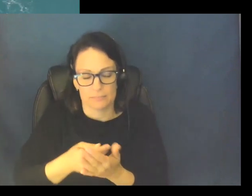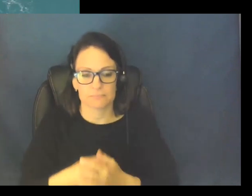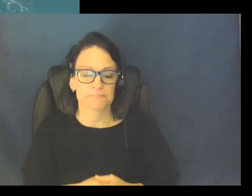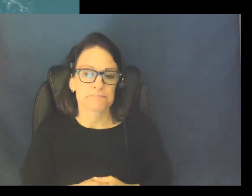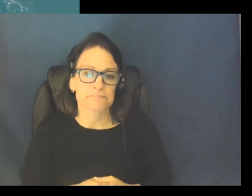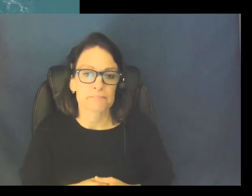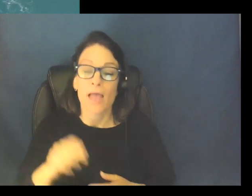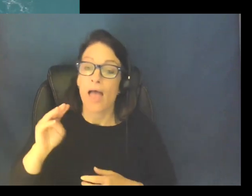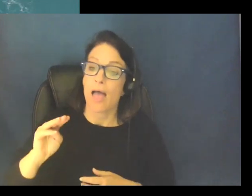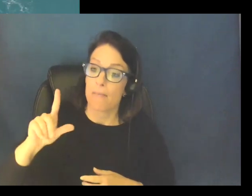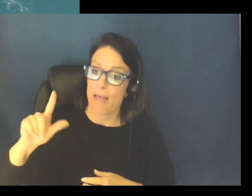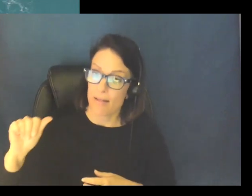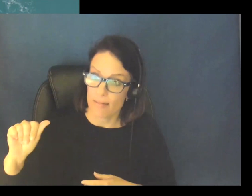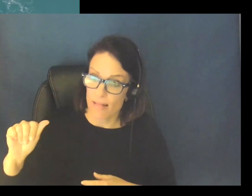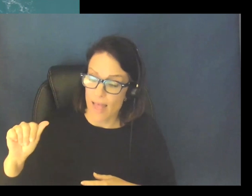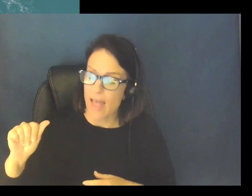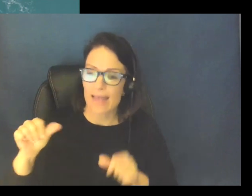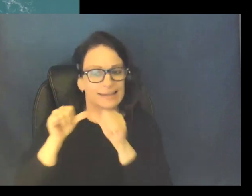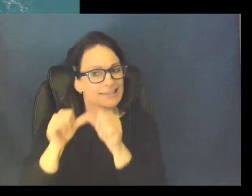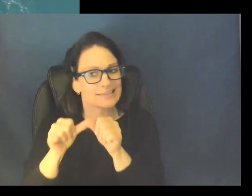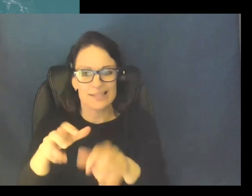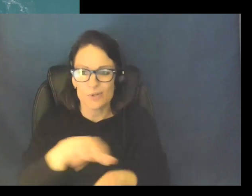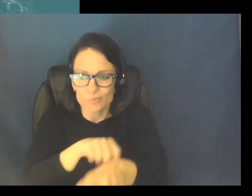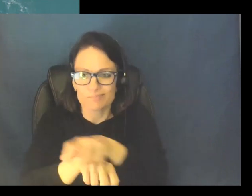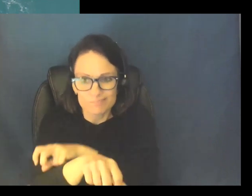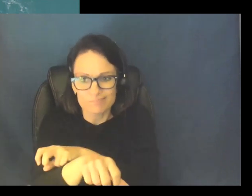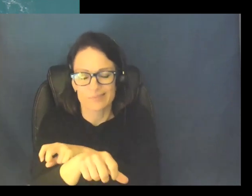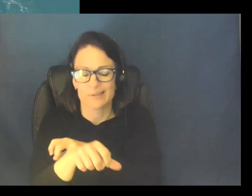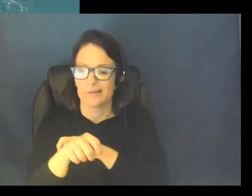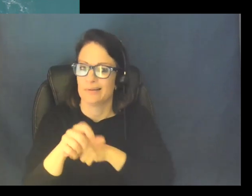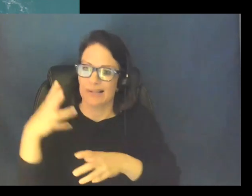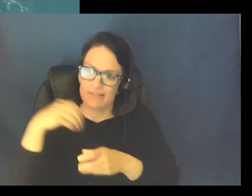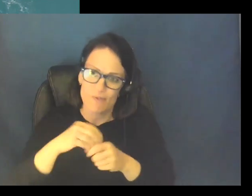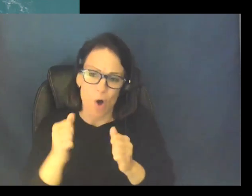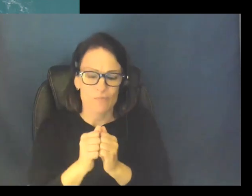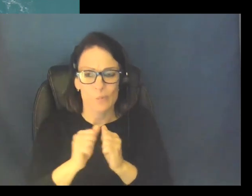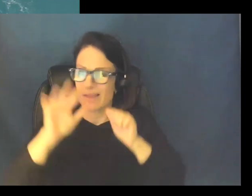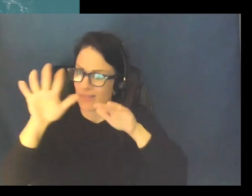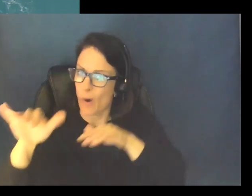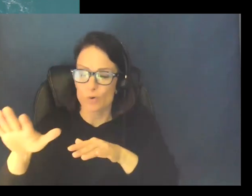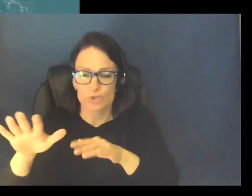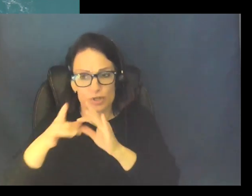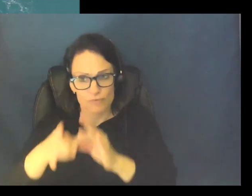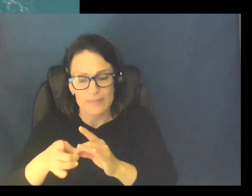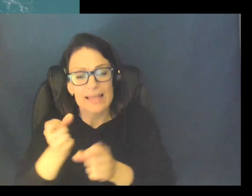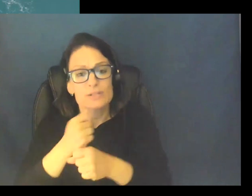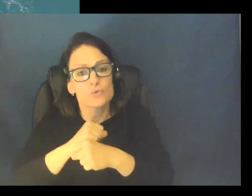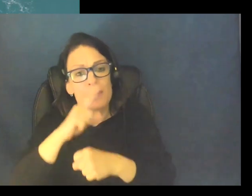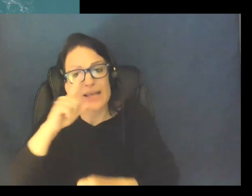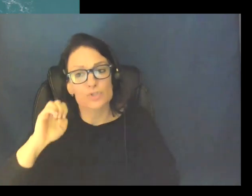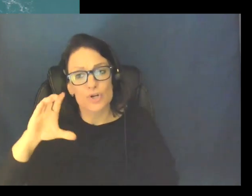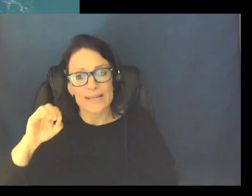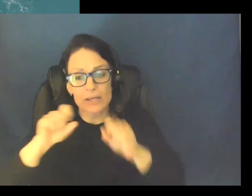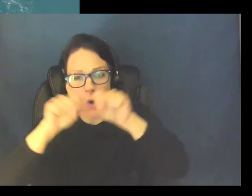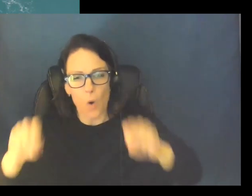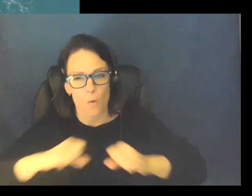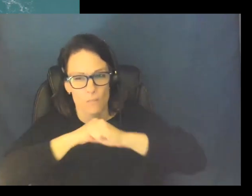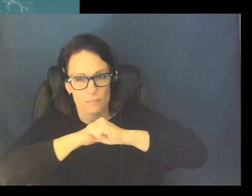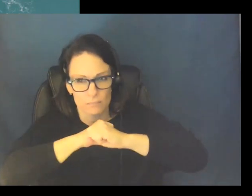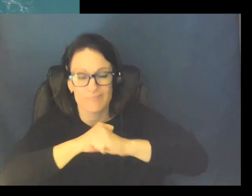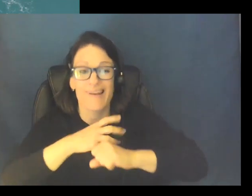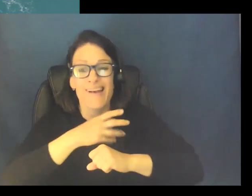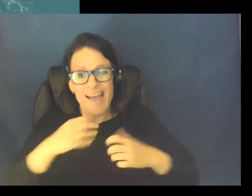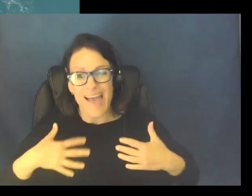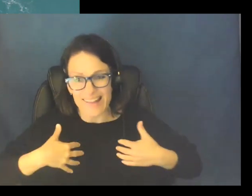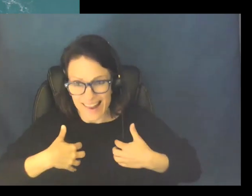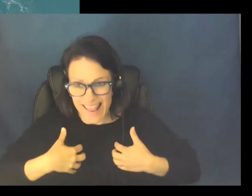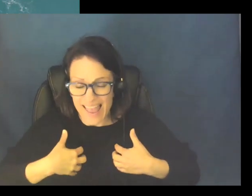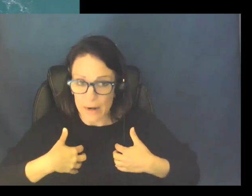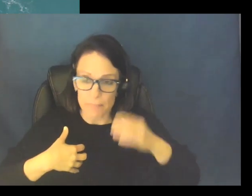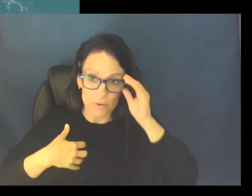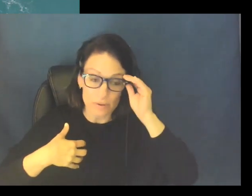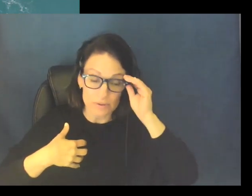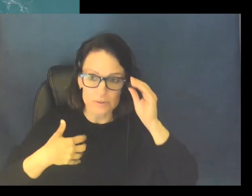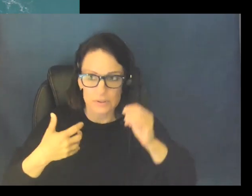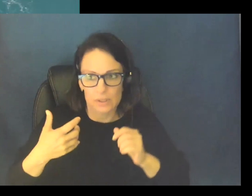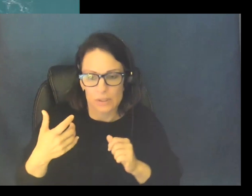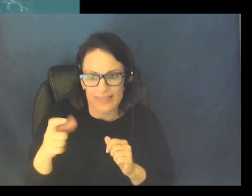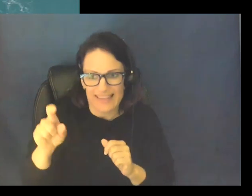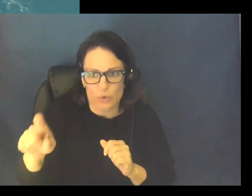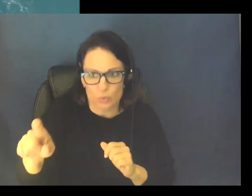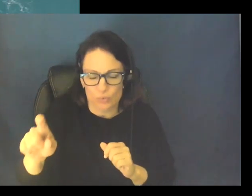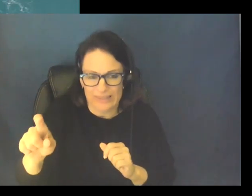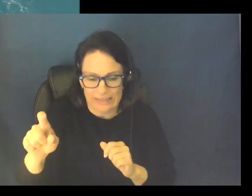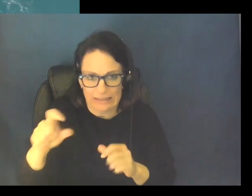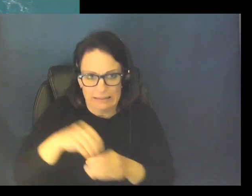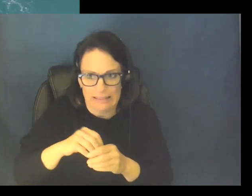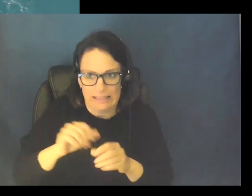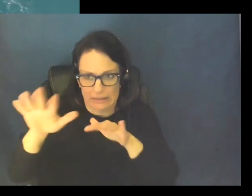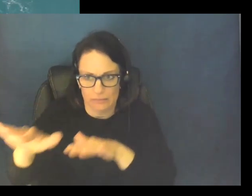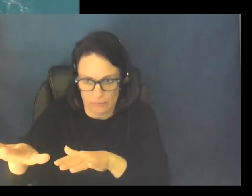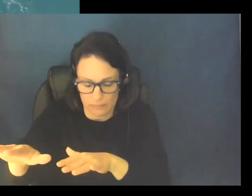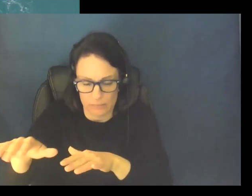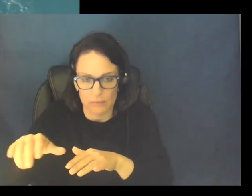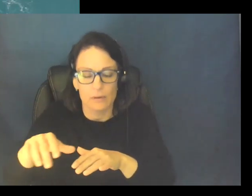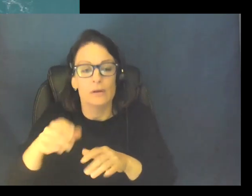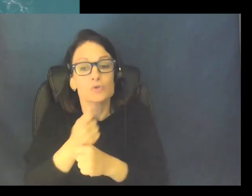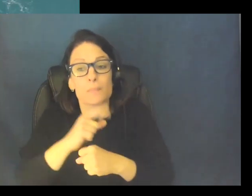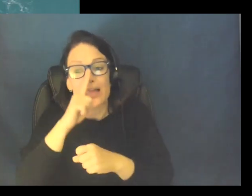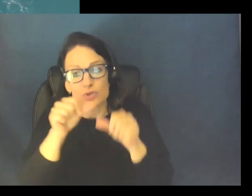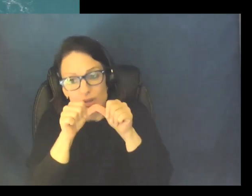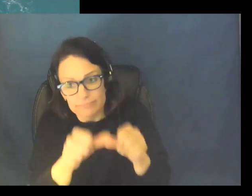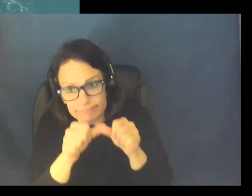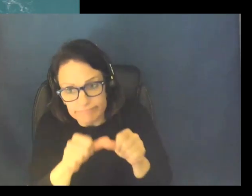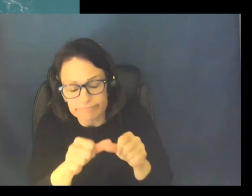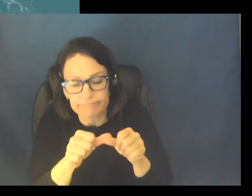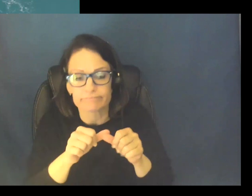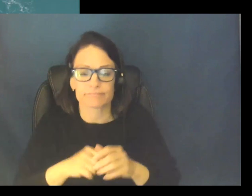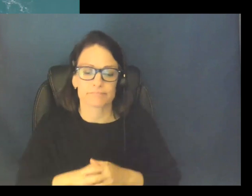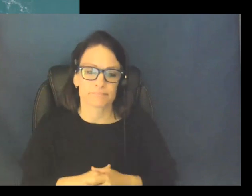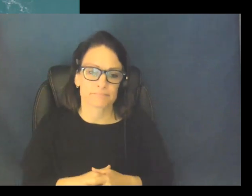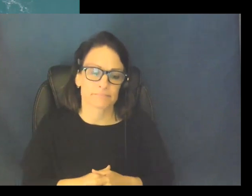And I would love to work with this department because unfortunately MDAR never met a pesticide that they don't embrace, and they review to actually act on thousands of requests to reduce and eliminate pesticides. And certainly in lawn care.